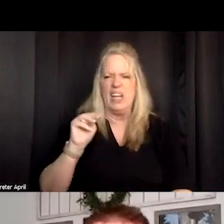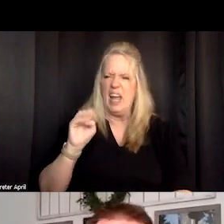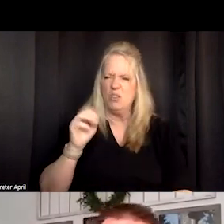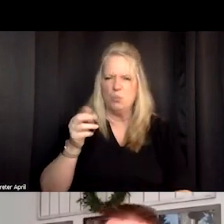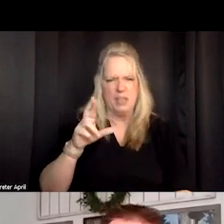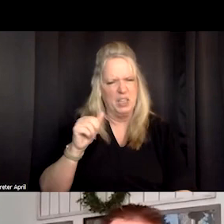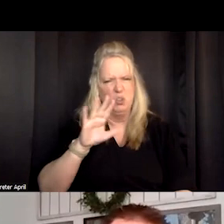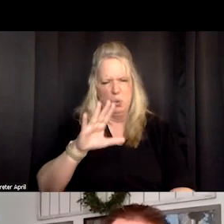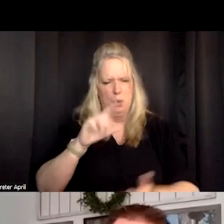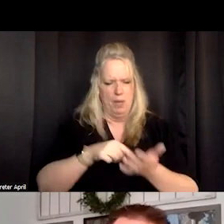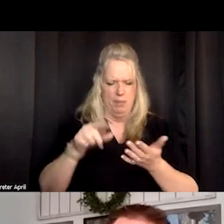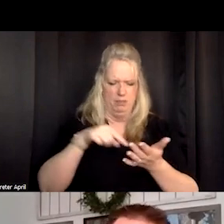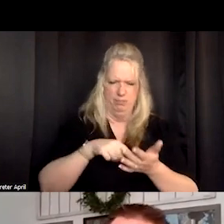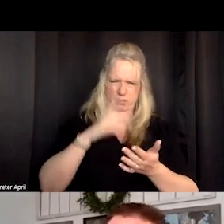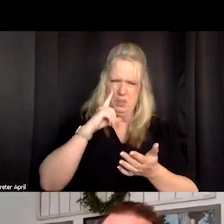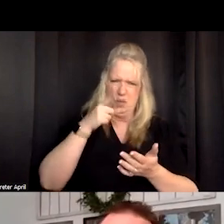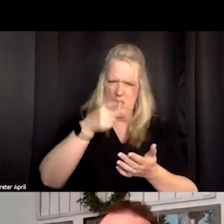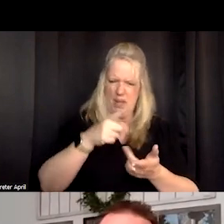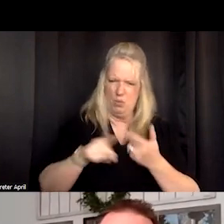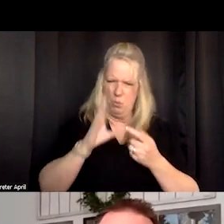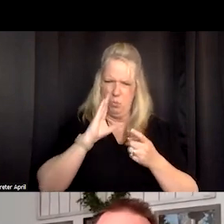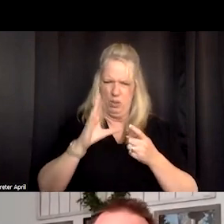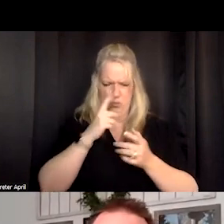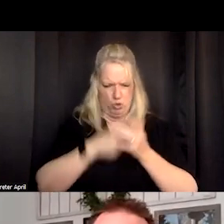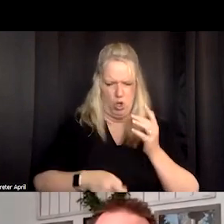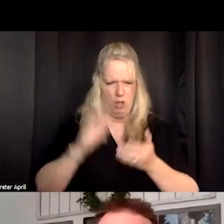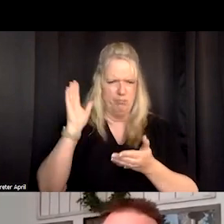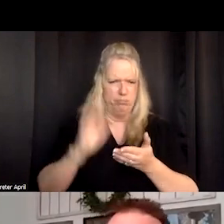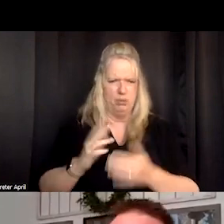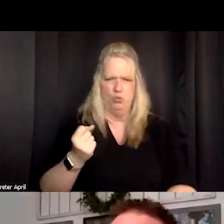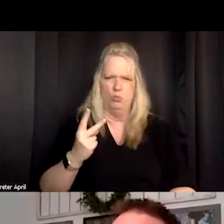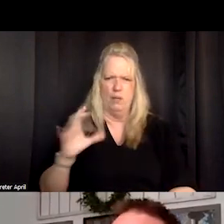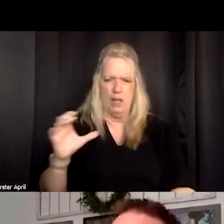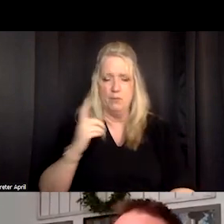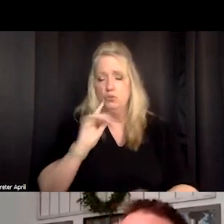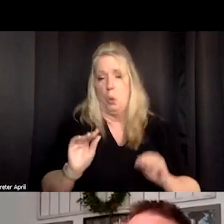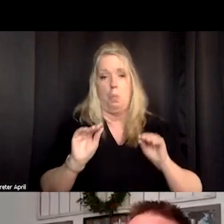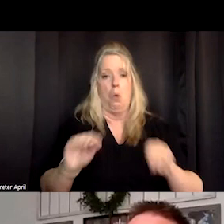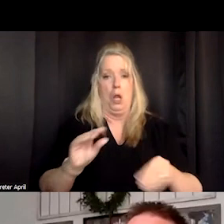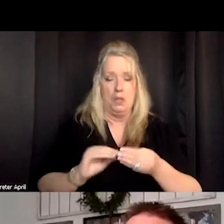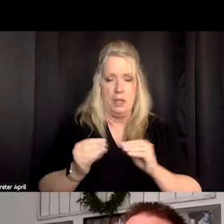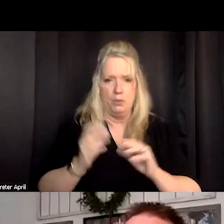AND YOU THINK THIS IS GOING TO DRIVE THE COST DOWN TO 1200. PUT THE NUMBER IN. SEE HOW QUICKLY